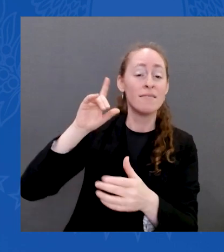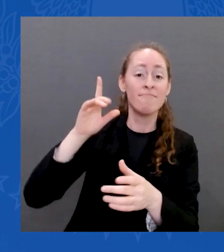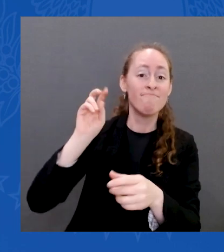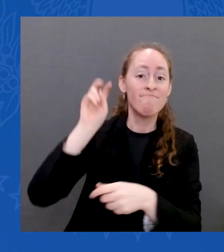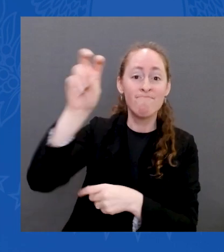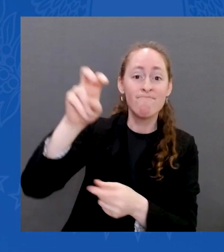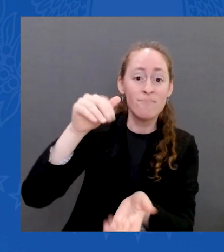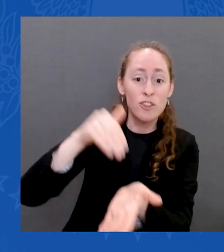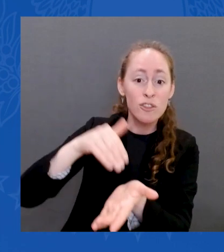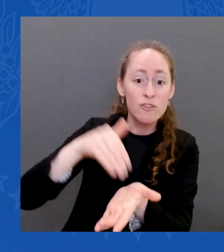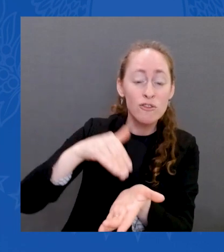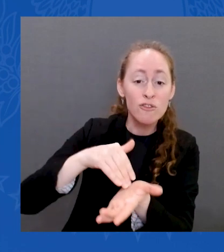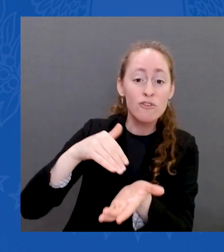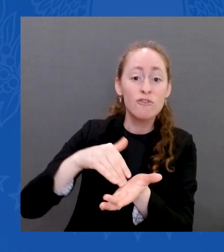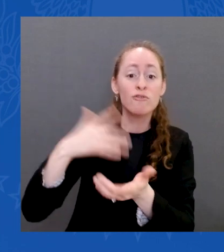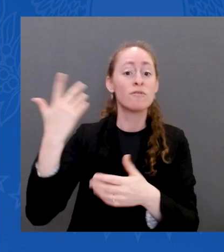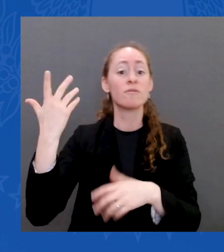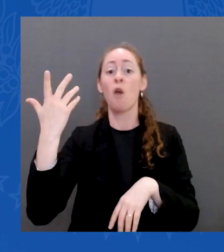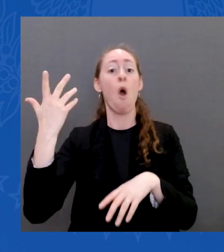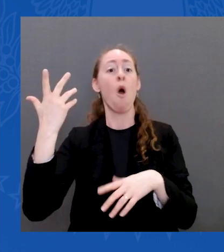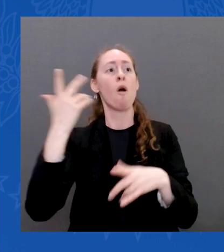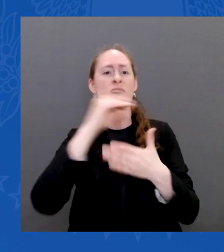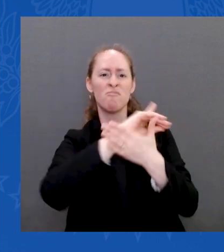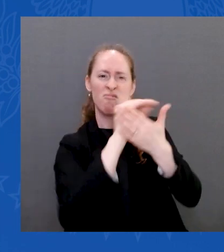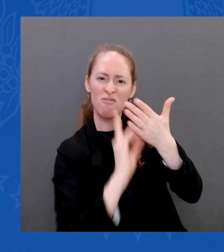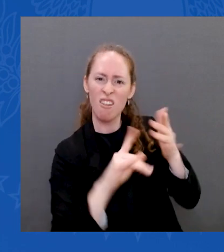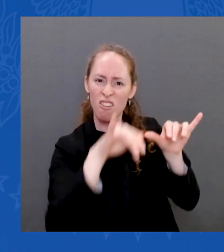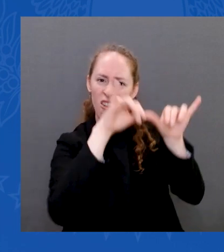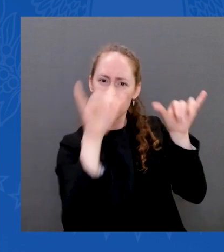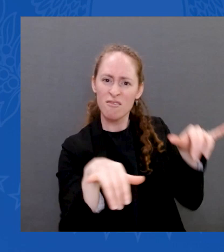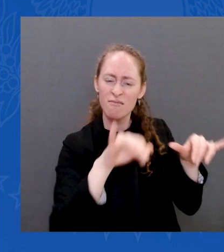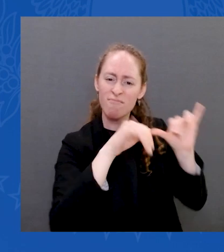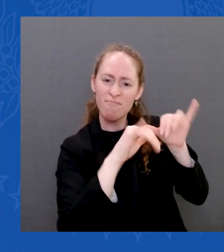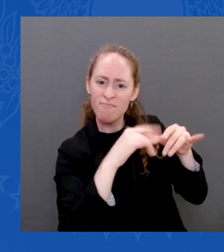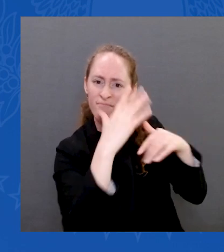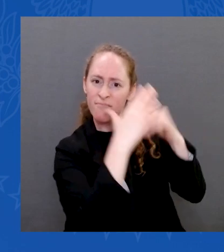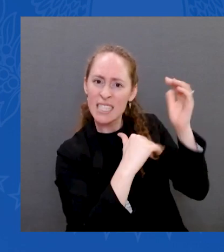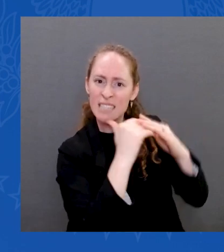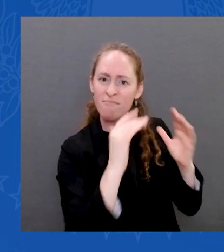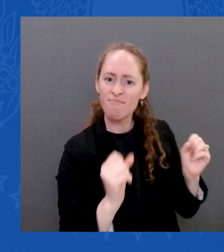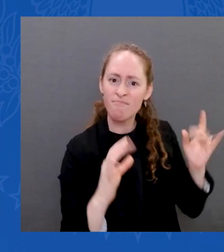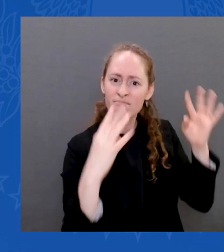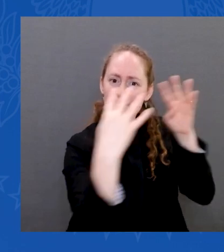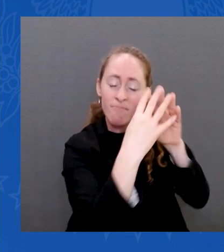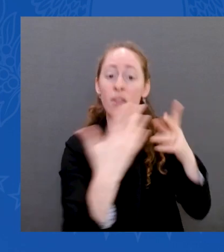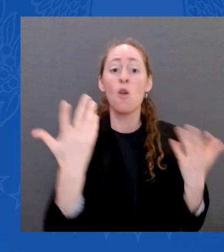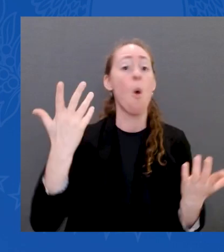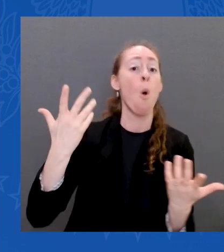working to solve global challenges. And, of course, there's at least one teacher.